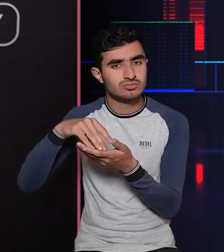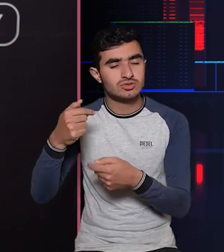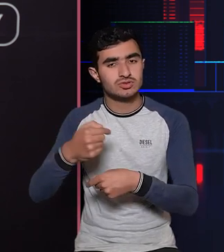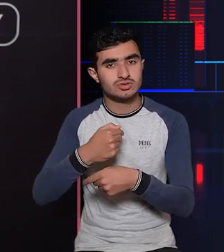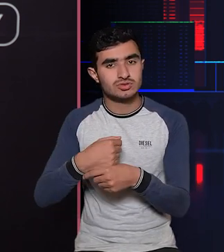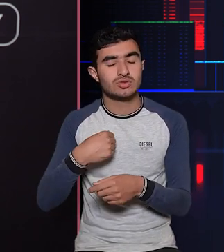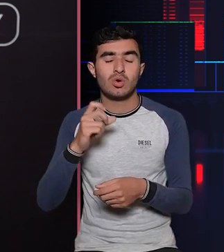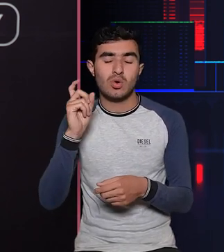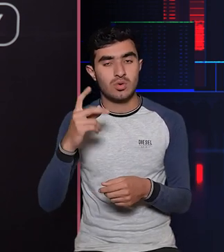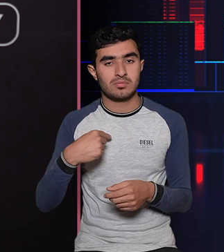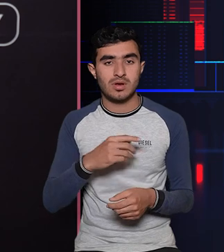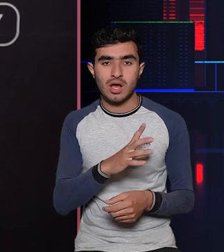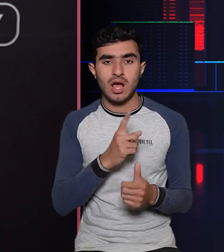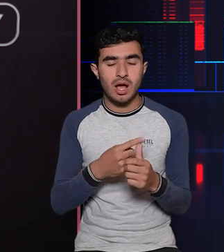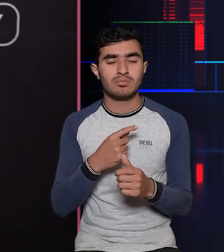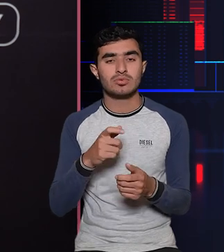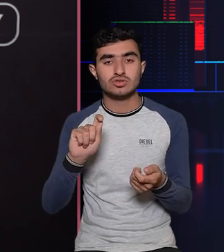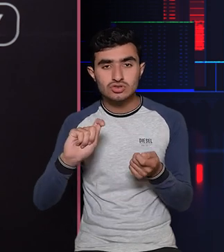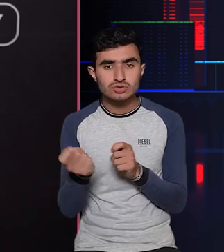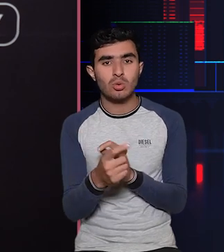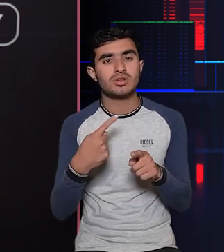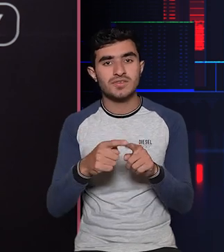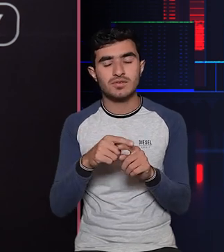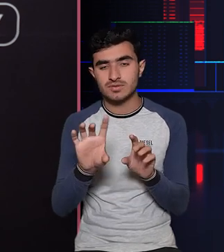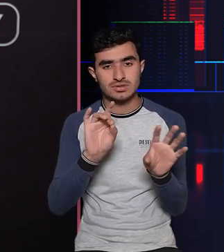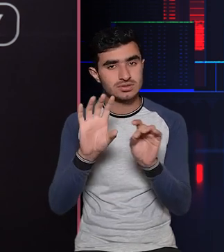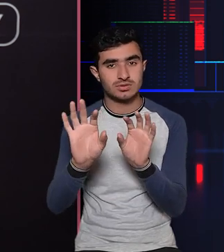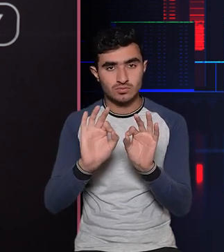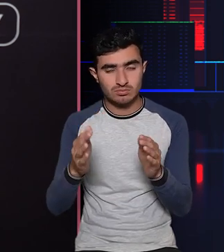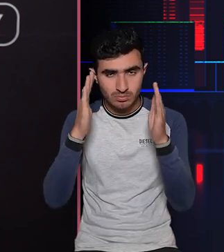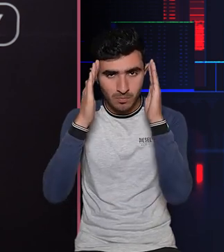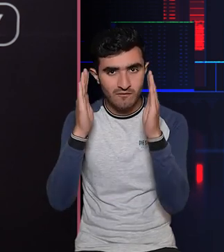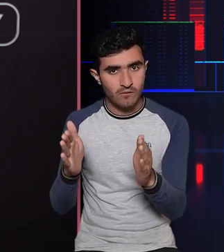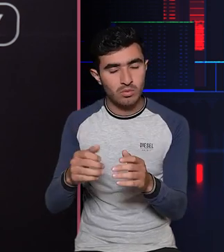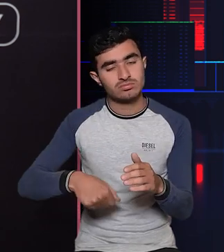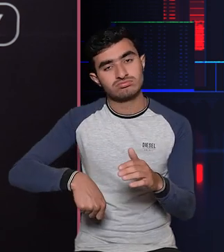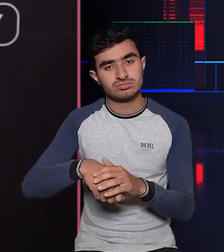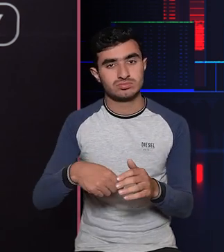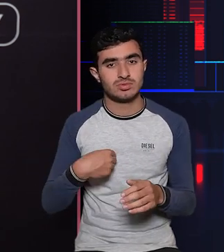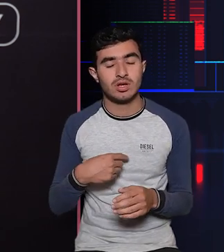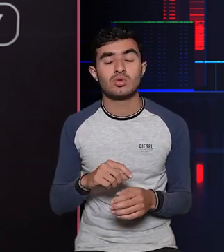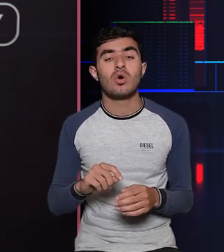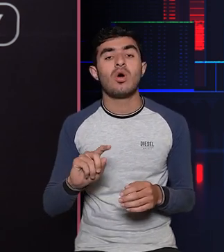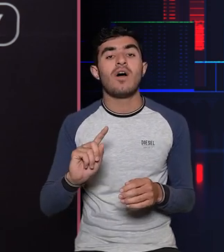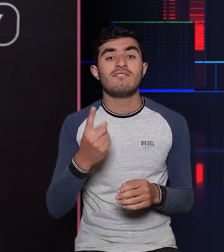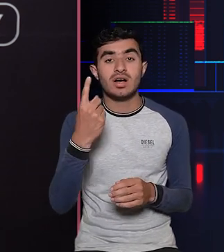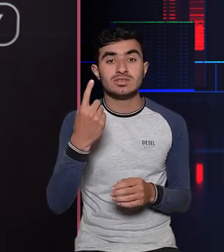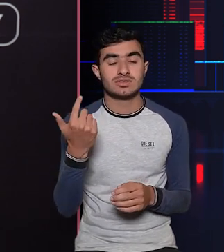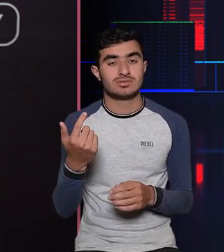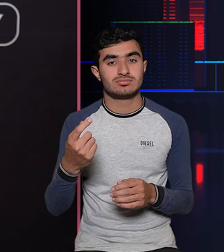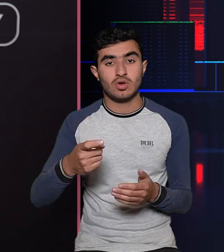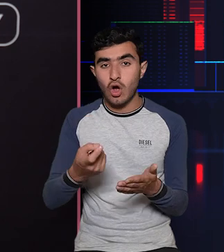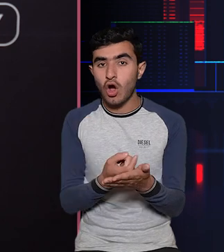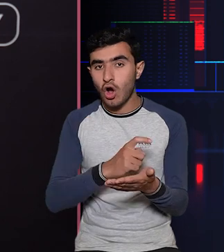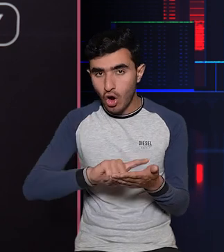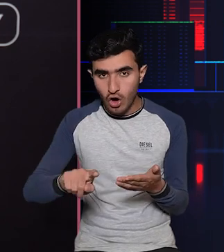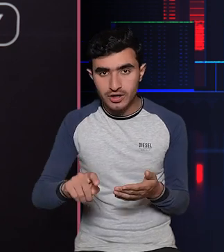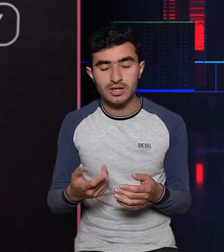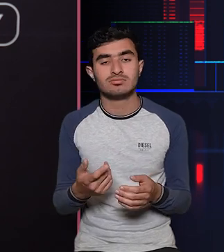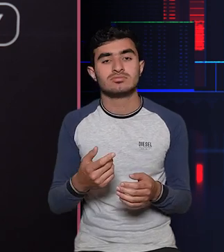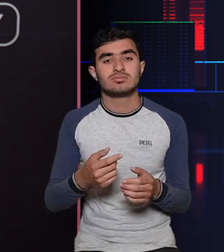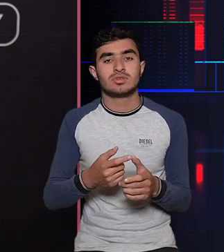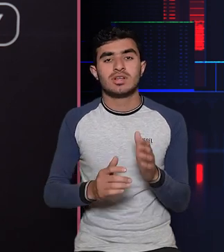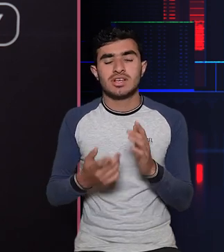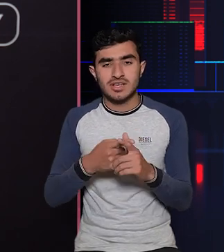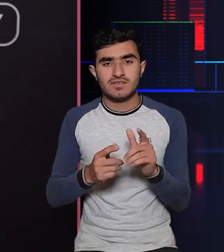had this blazer so they guided me and I made my plan that which sports do I need to focus